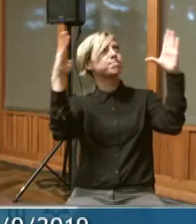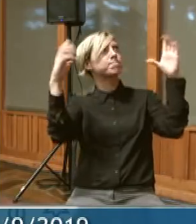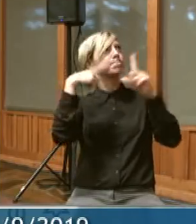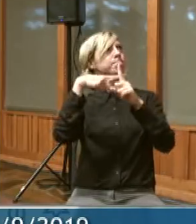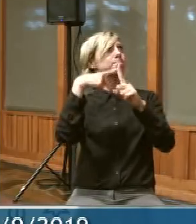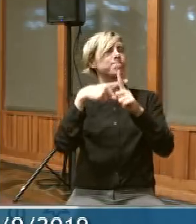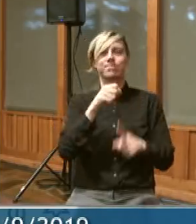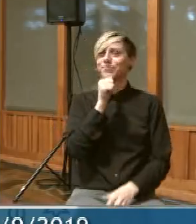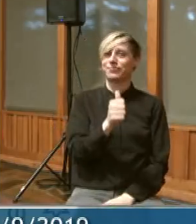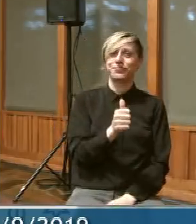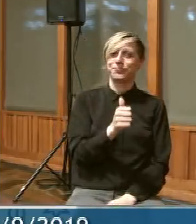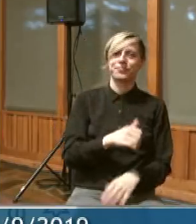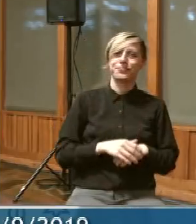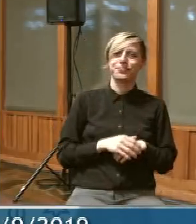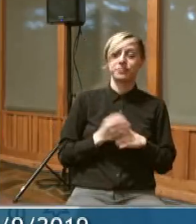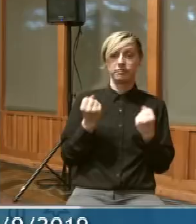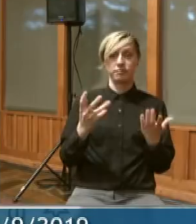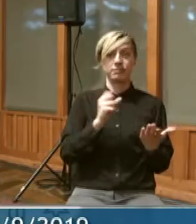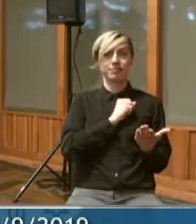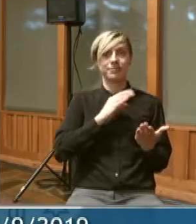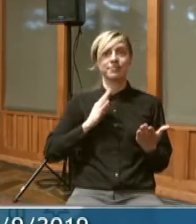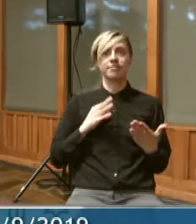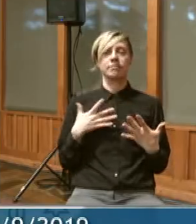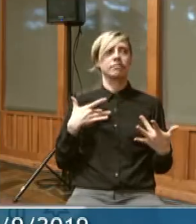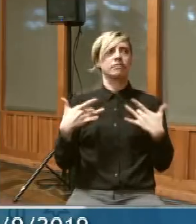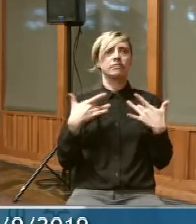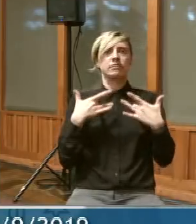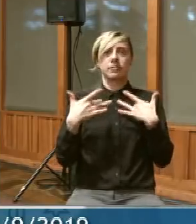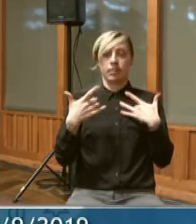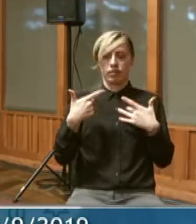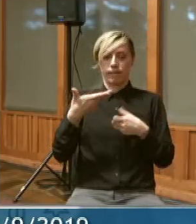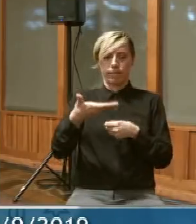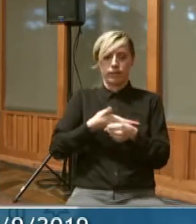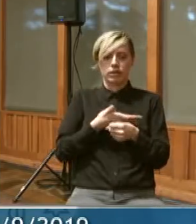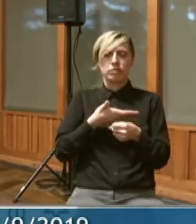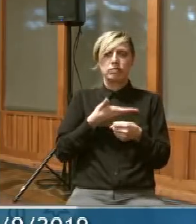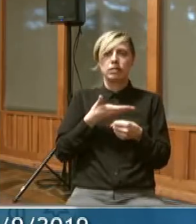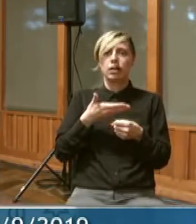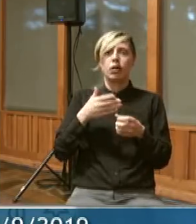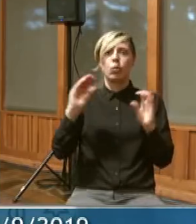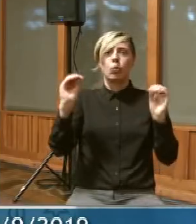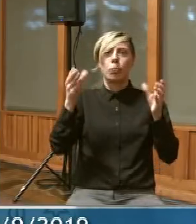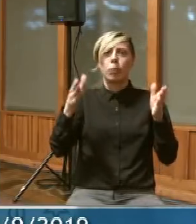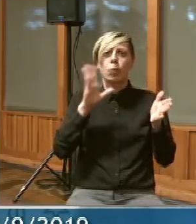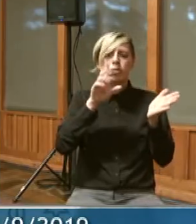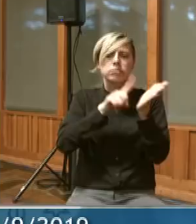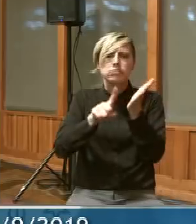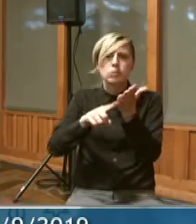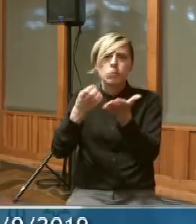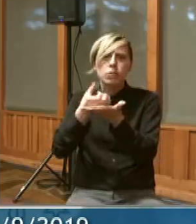FROM THIS BUDGET PROPOSAL. THIS IS NOT HOW WE WANT OUR FUTURE, IS IT? FOR A LOT OF STAFF THEIR WORST